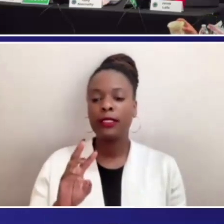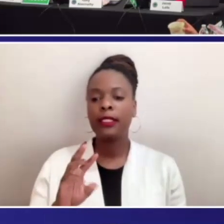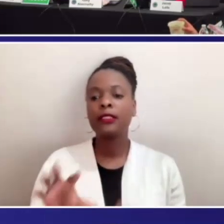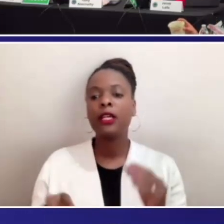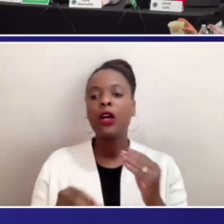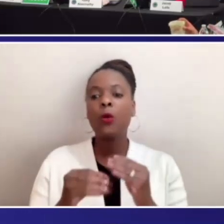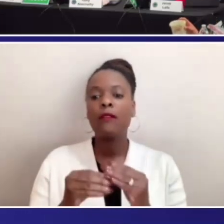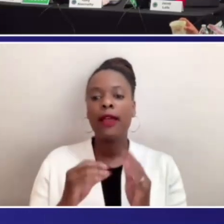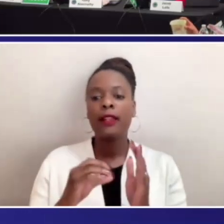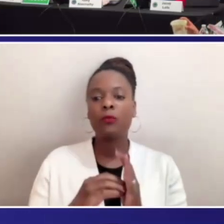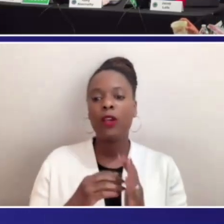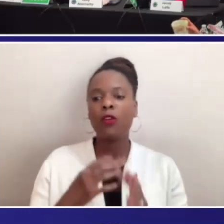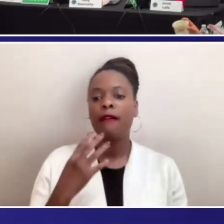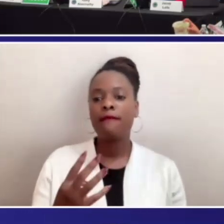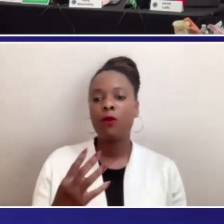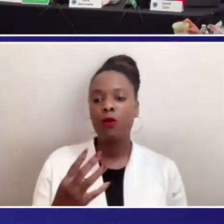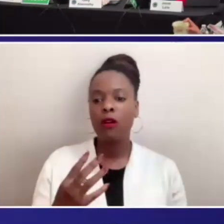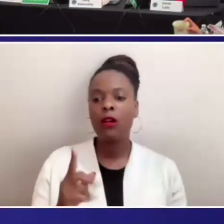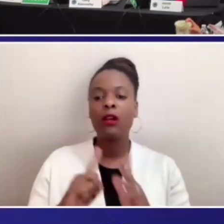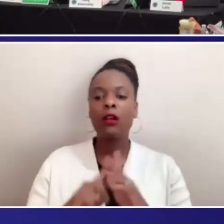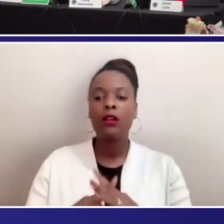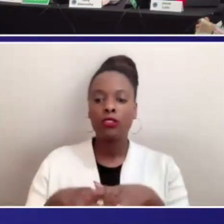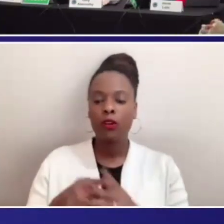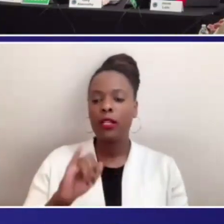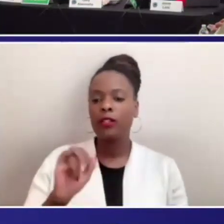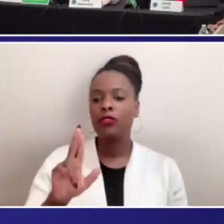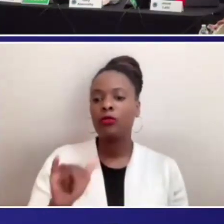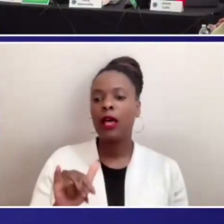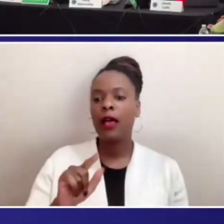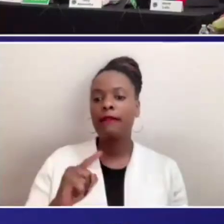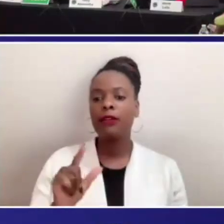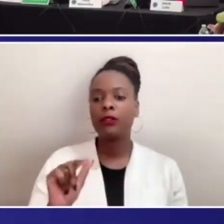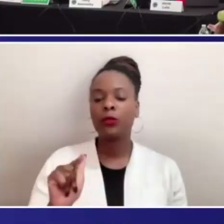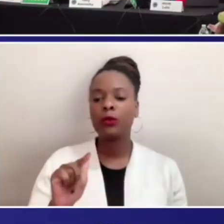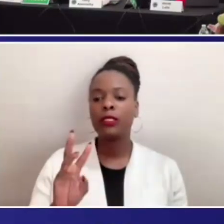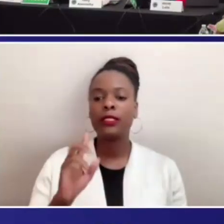section beginning on July 1, 2026 for a graduate student enrolled on or